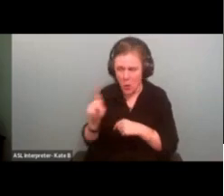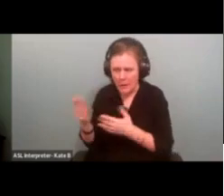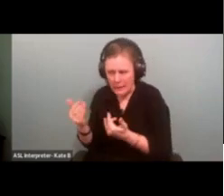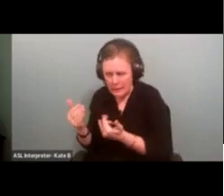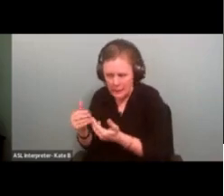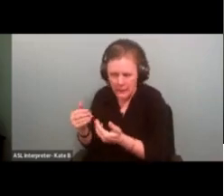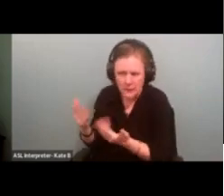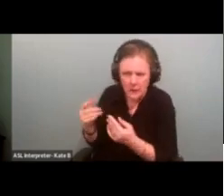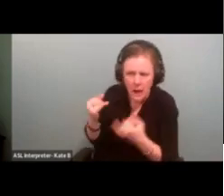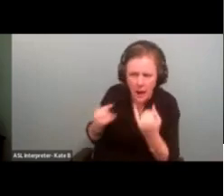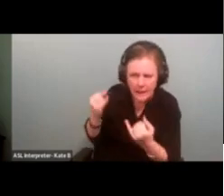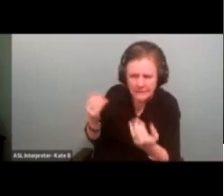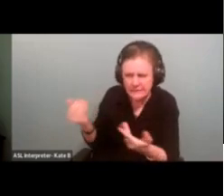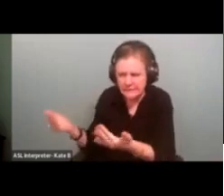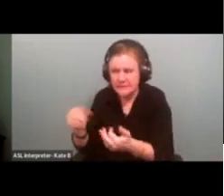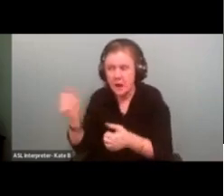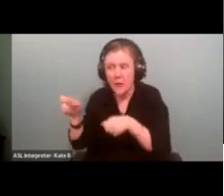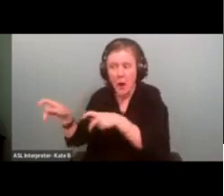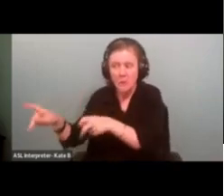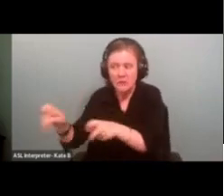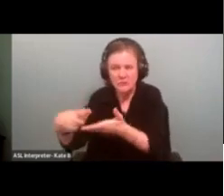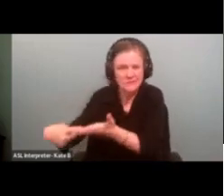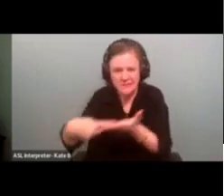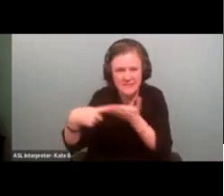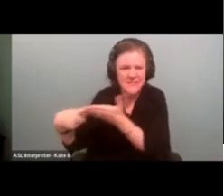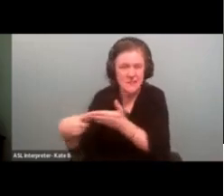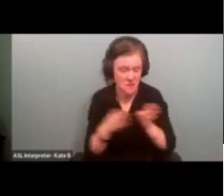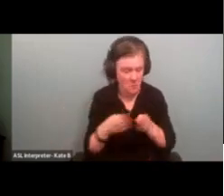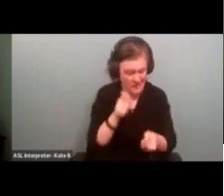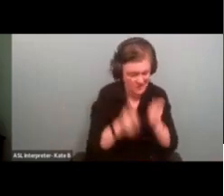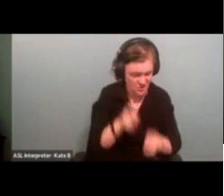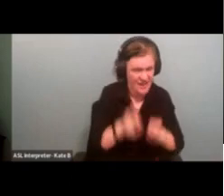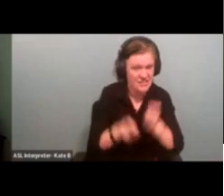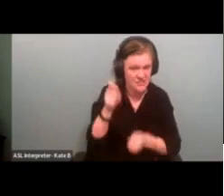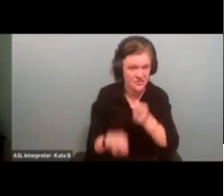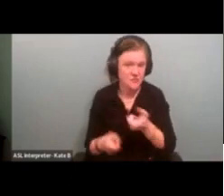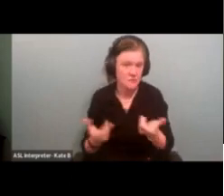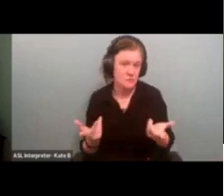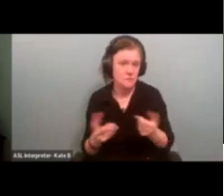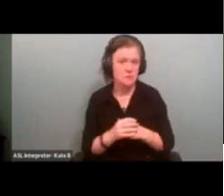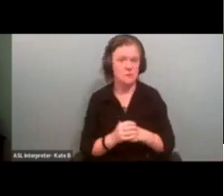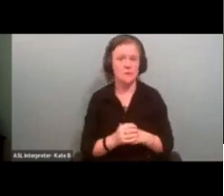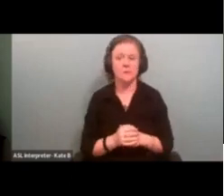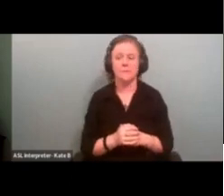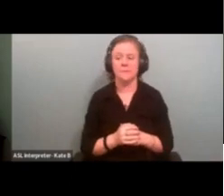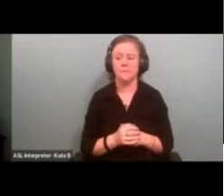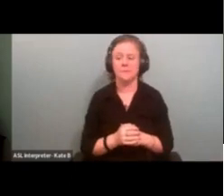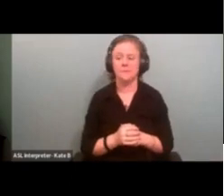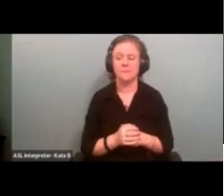talking about other other opportunities are and we're changing things up. And then in